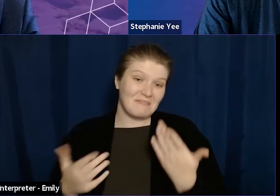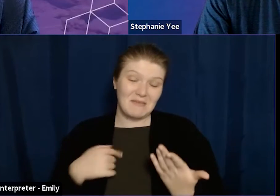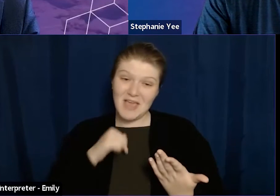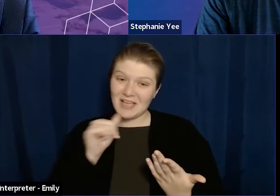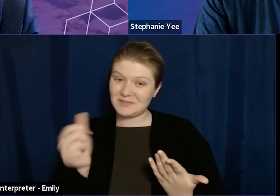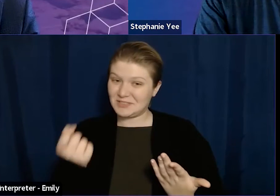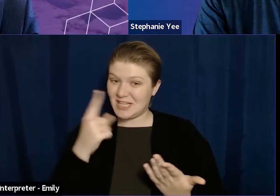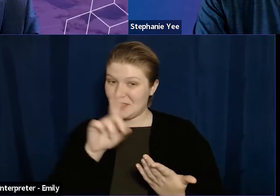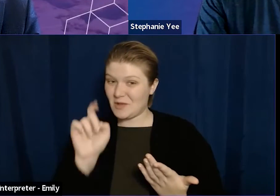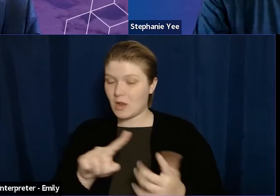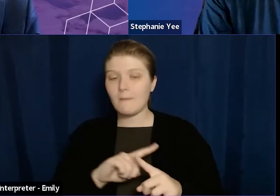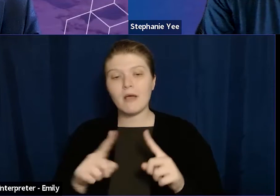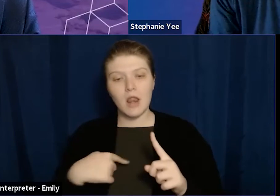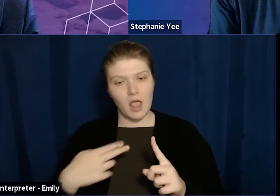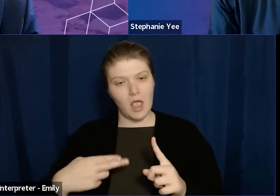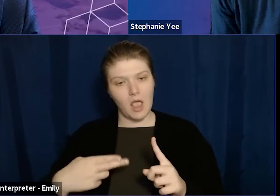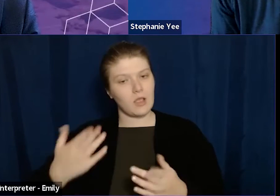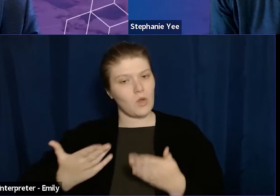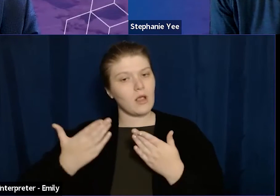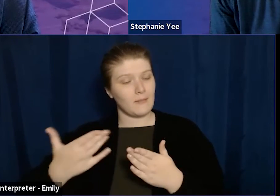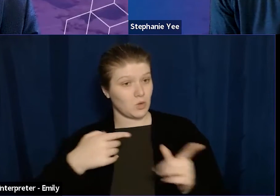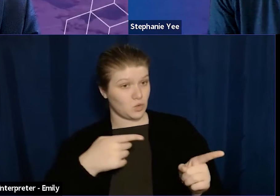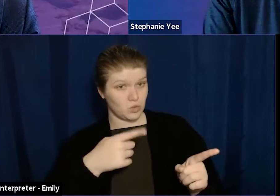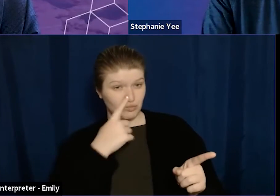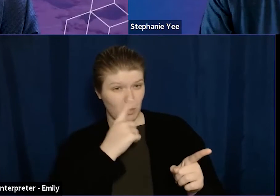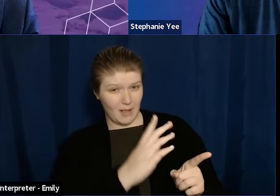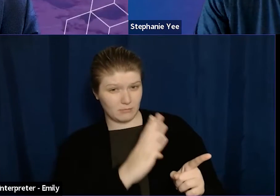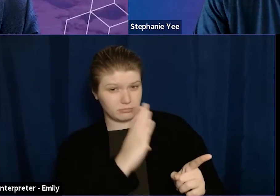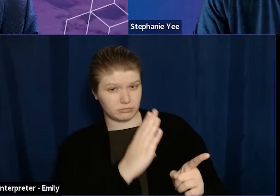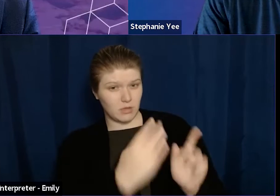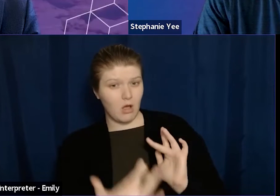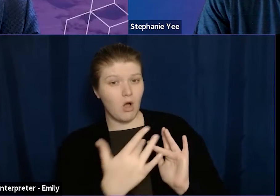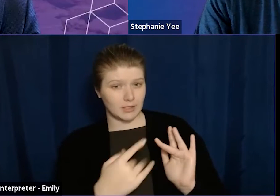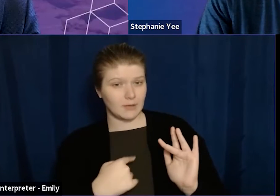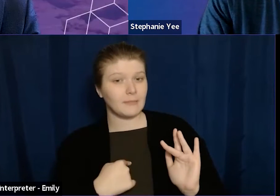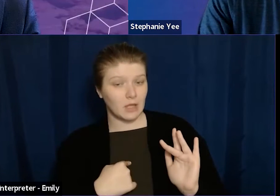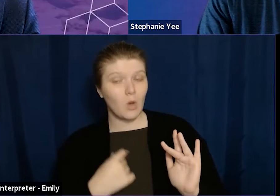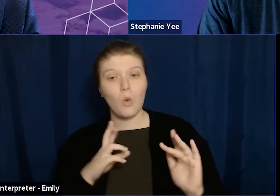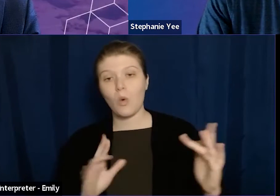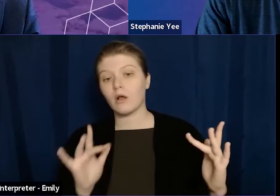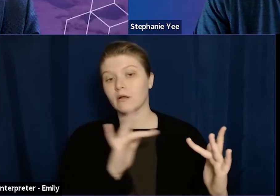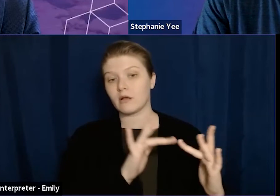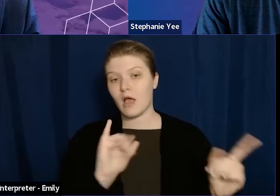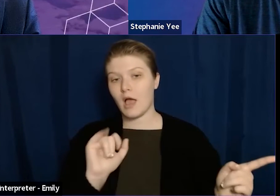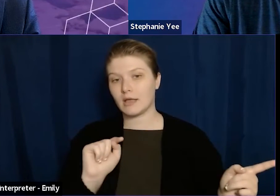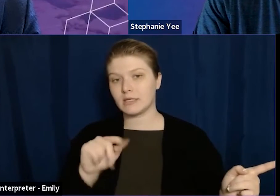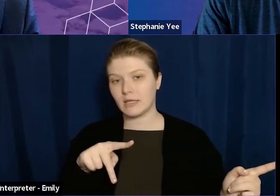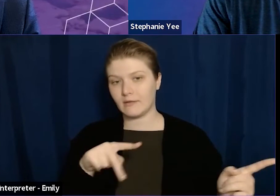But I highly recommend this person to just contact me directly or contact IT Help Central. And we can see if we can figure that out.